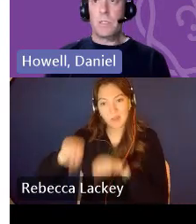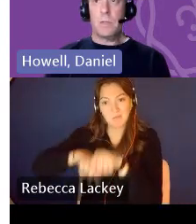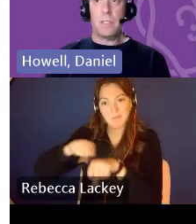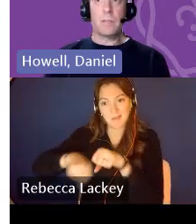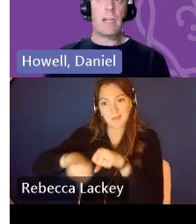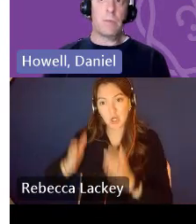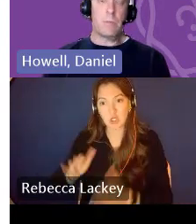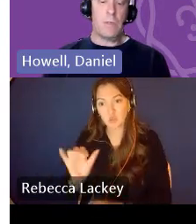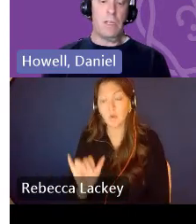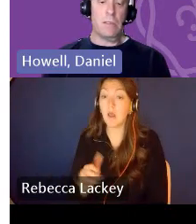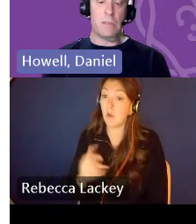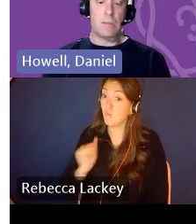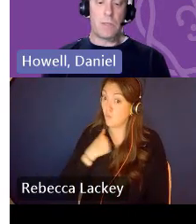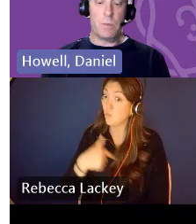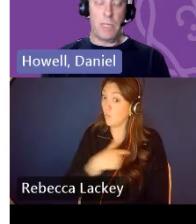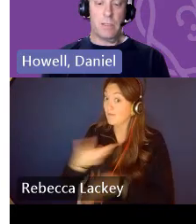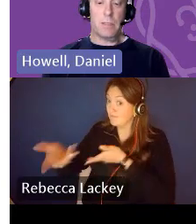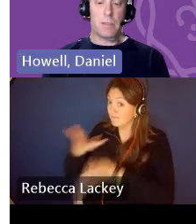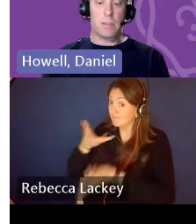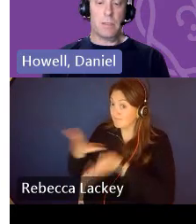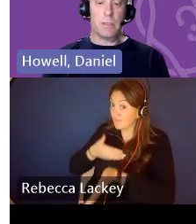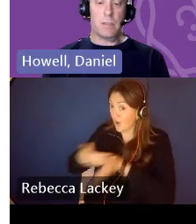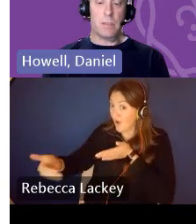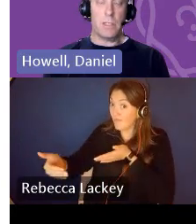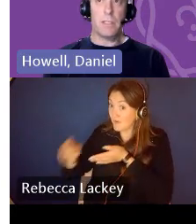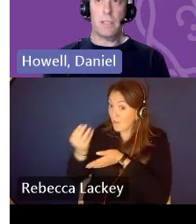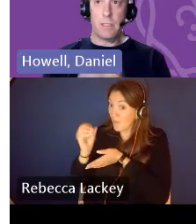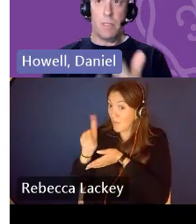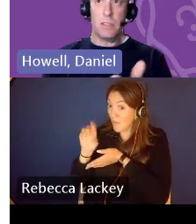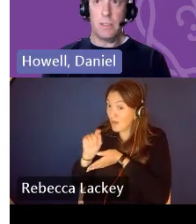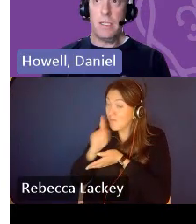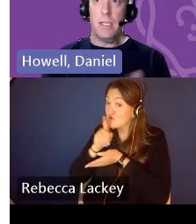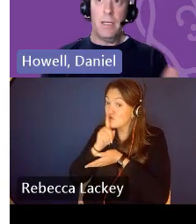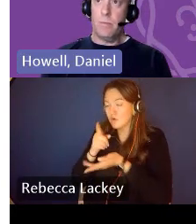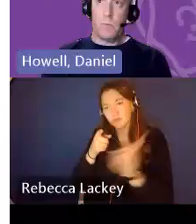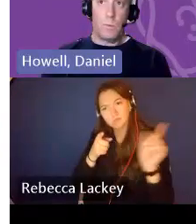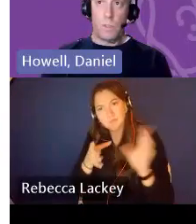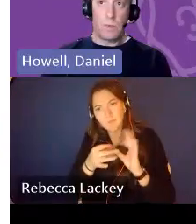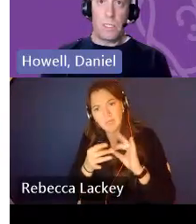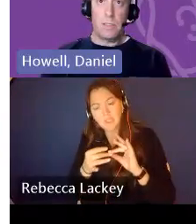we do interact with MDOT on a frequent basis to try to ensure that like you mentioned once we